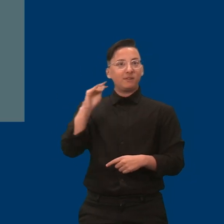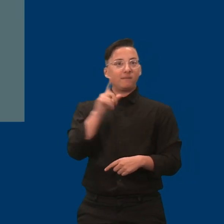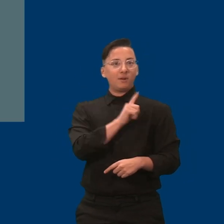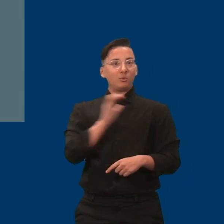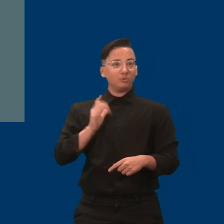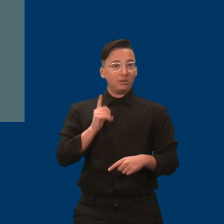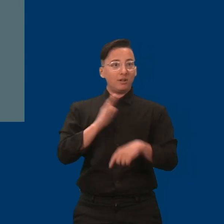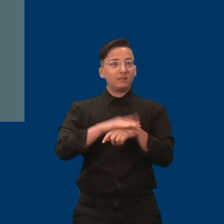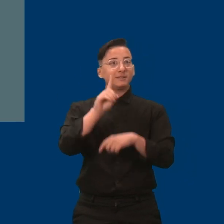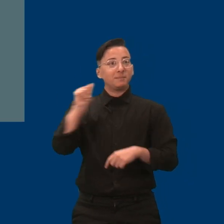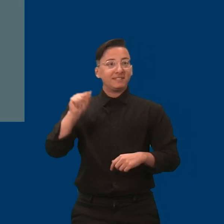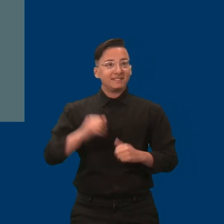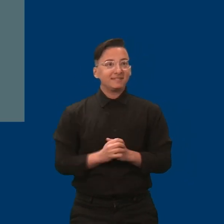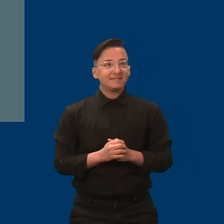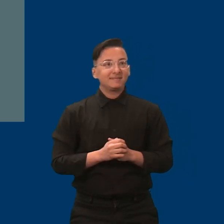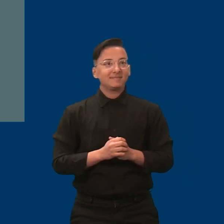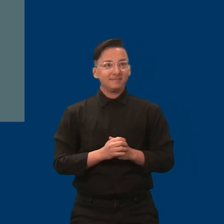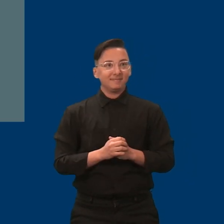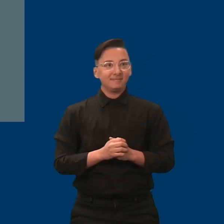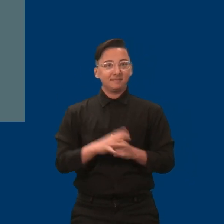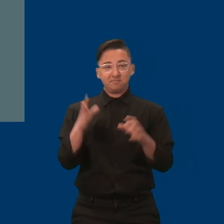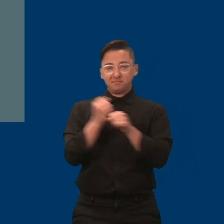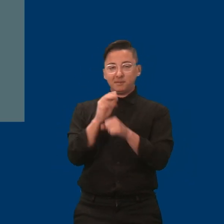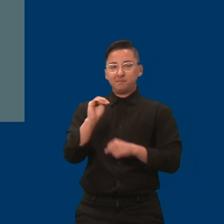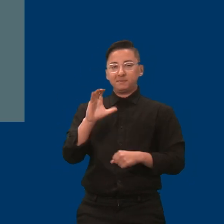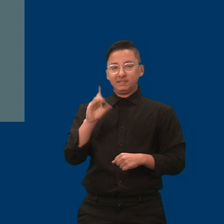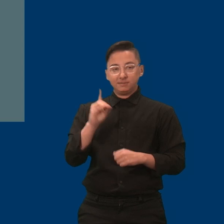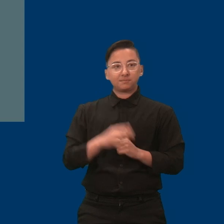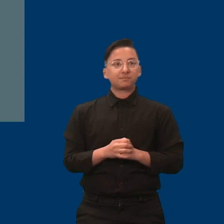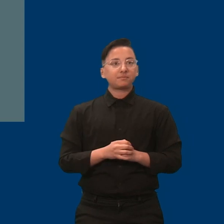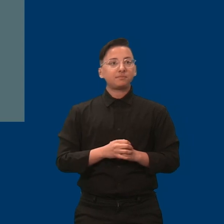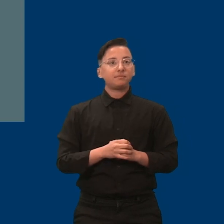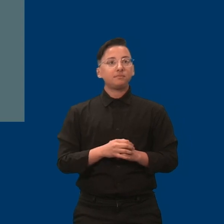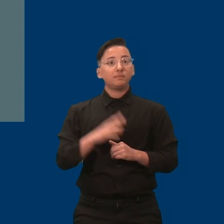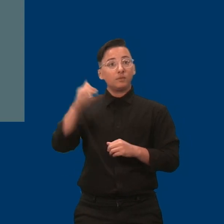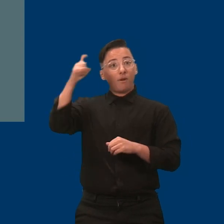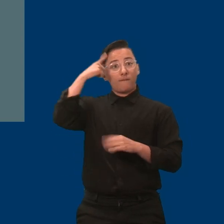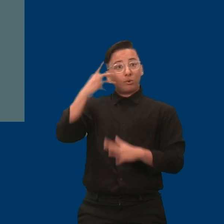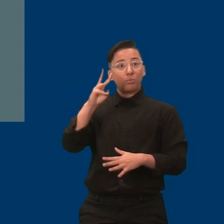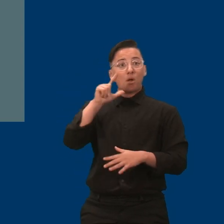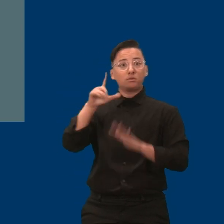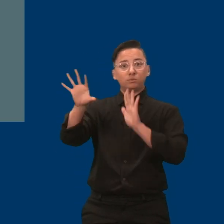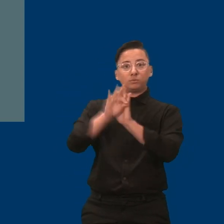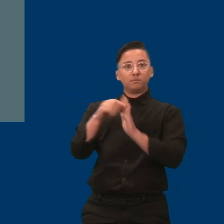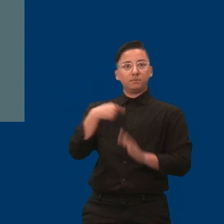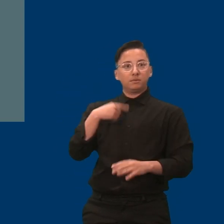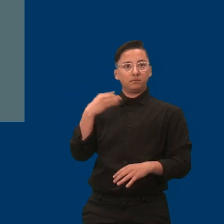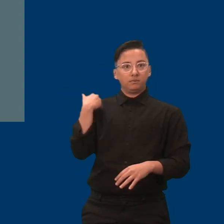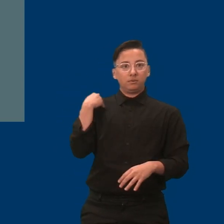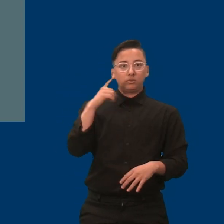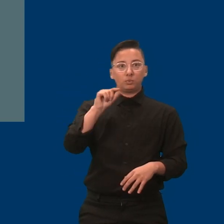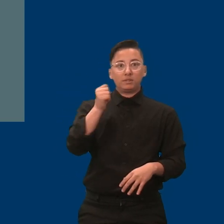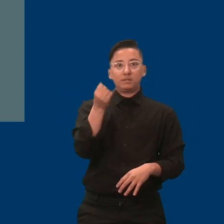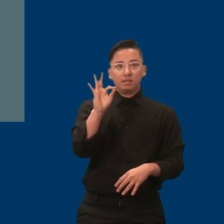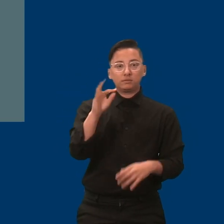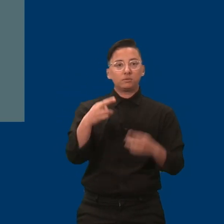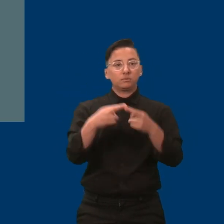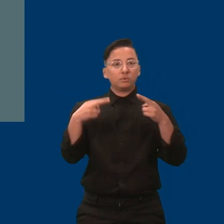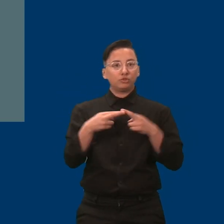I was appointed by Governor Walz in 2019. I represent Region 11, which is part of the Twin Cities.